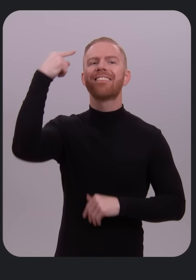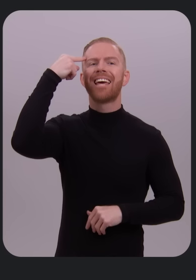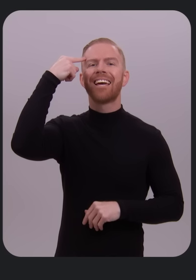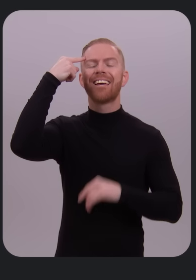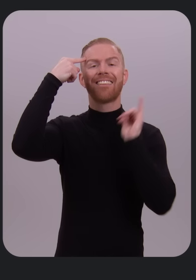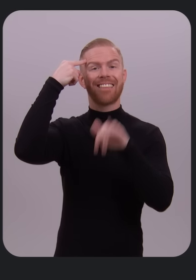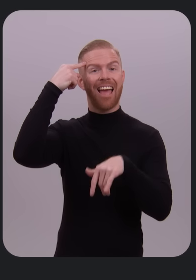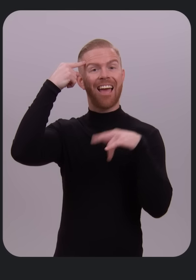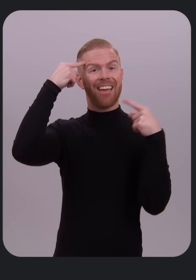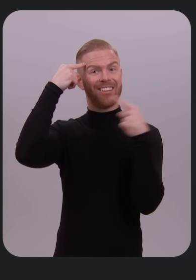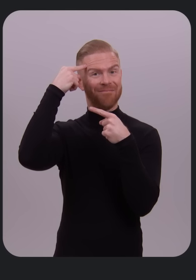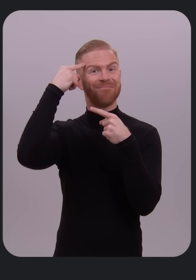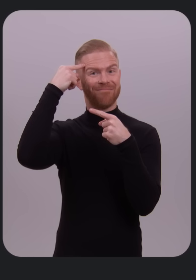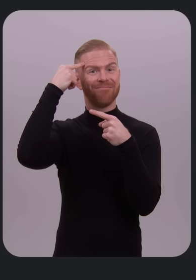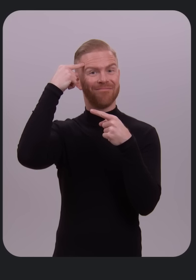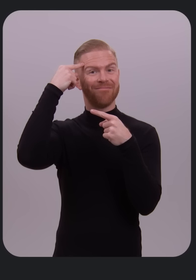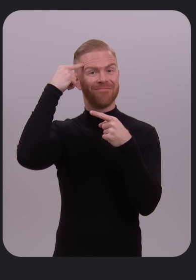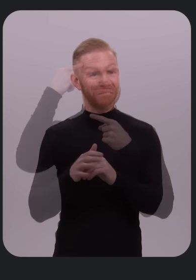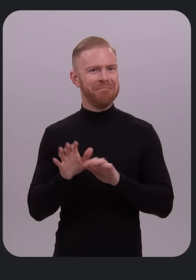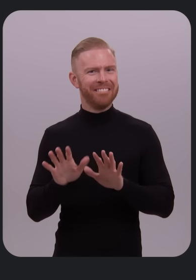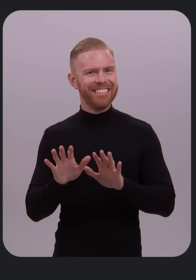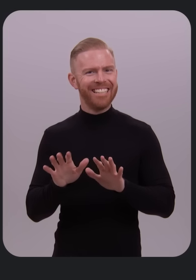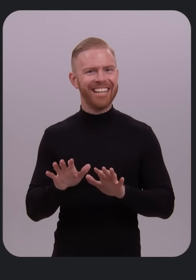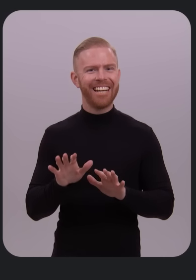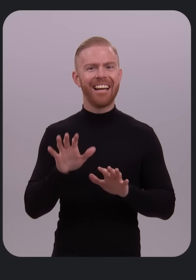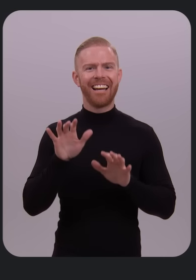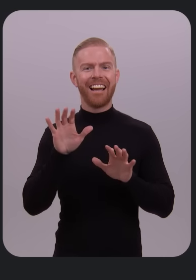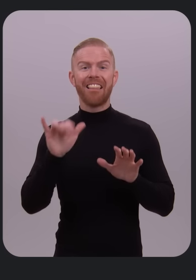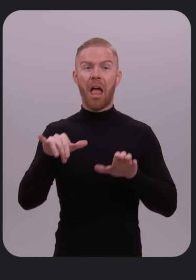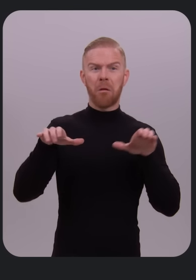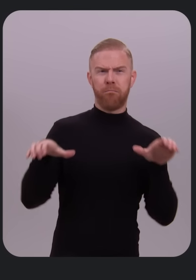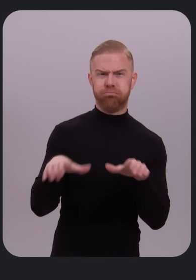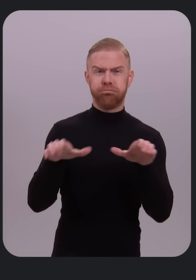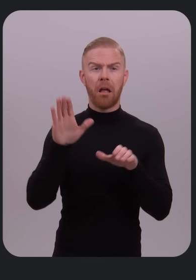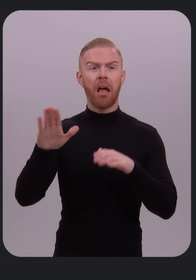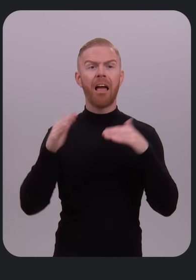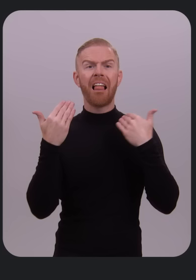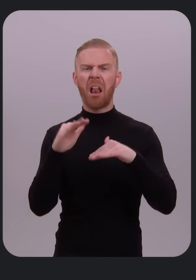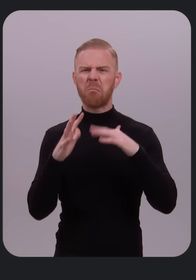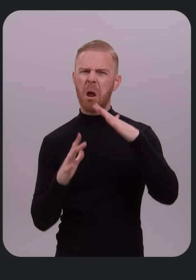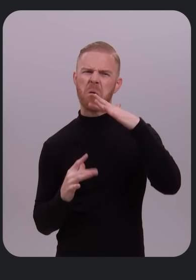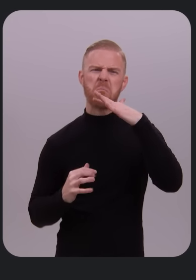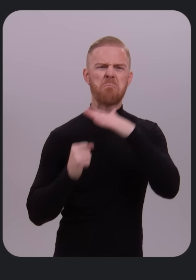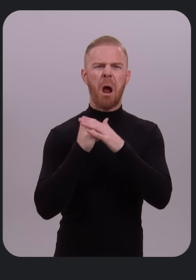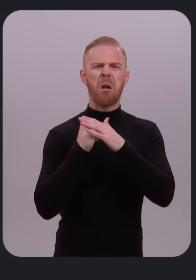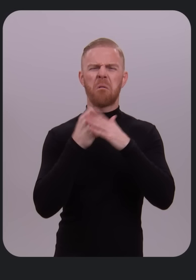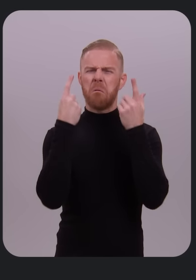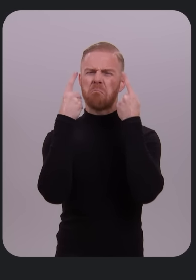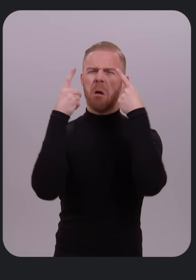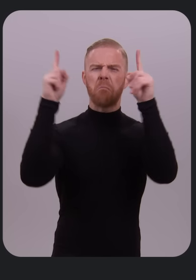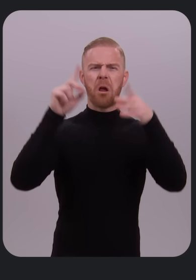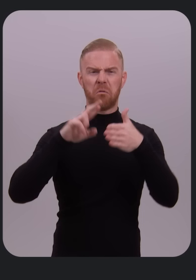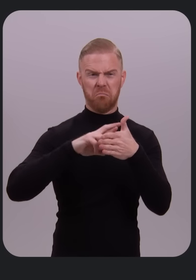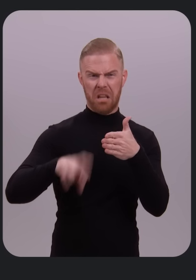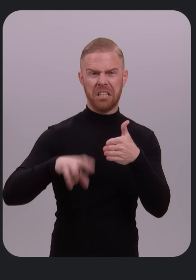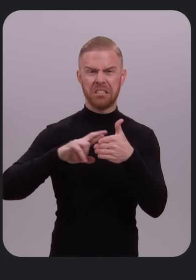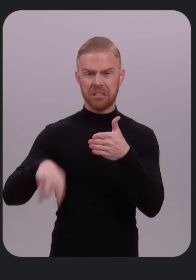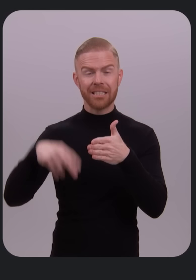It pushes model performance to its limits, delivering groundbreaking results. Deep Think uses our latest, cutting-edge research